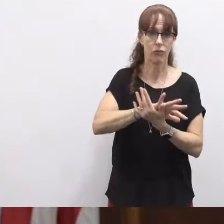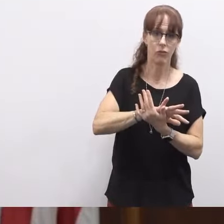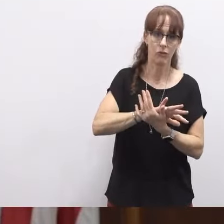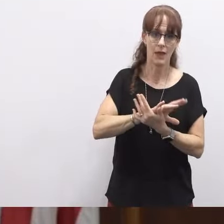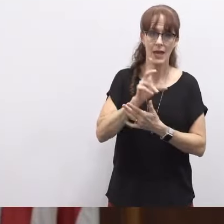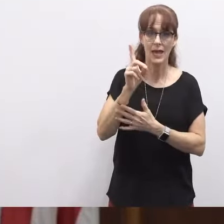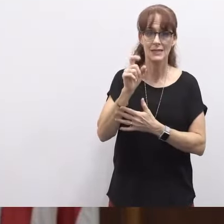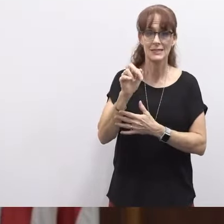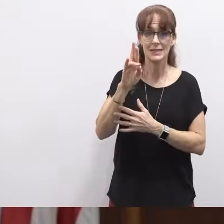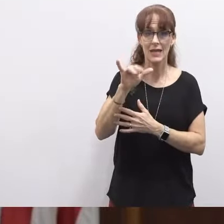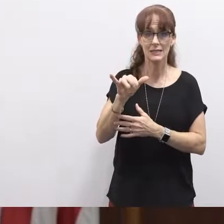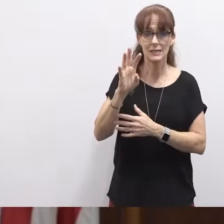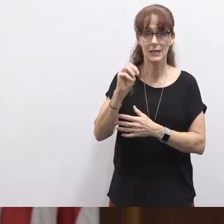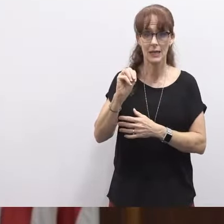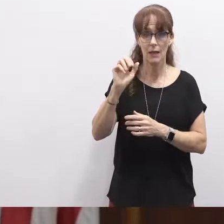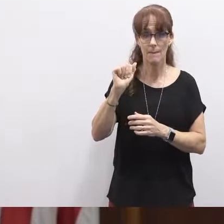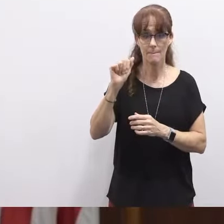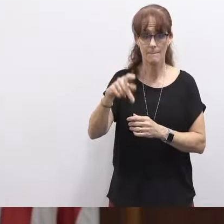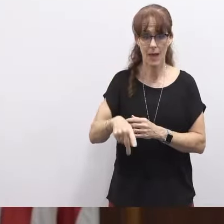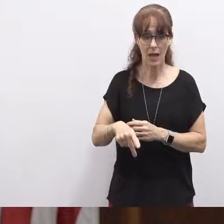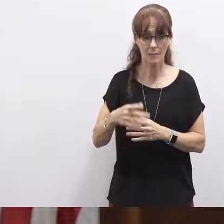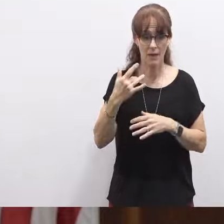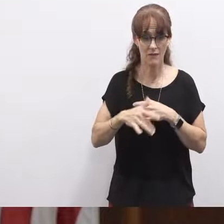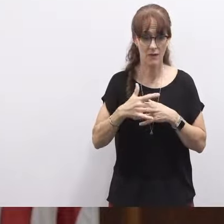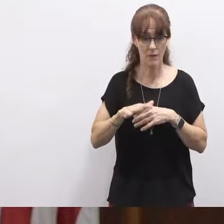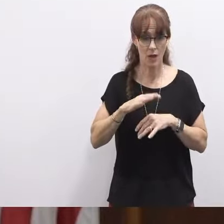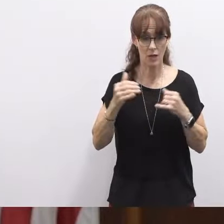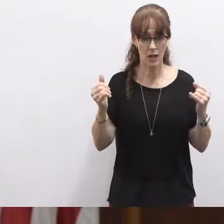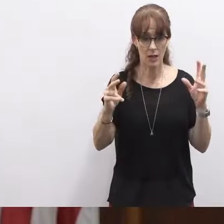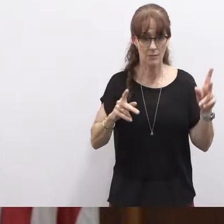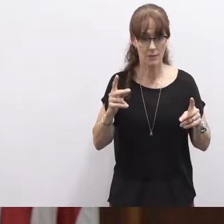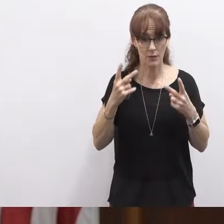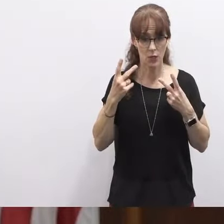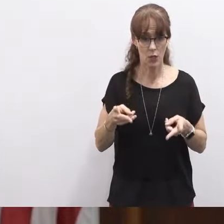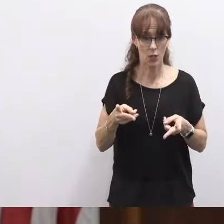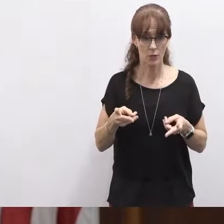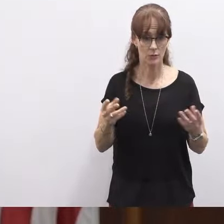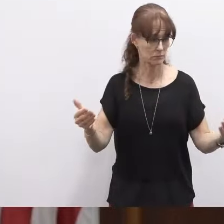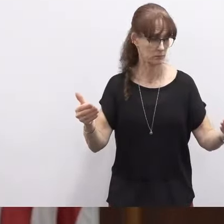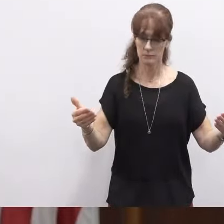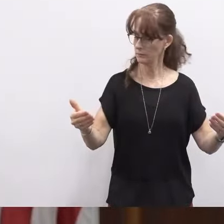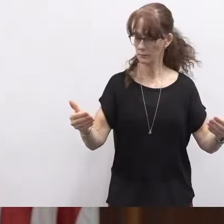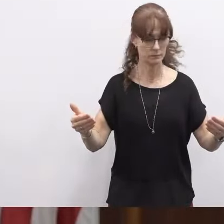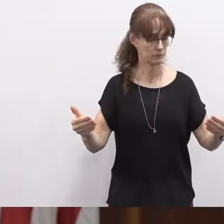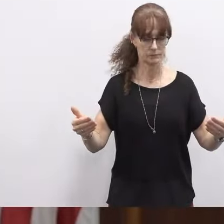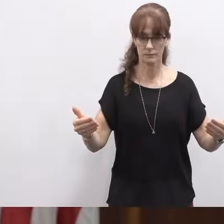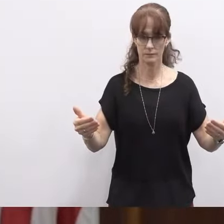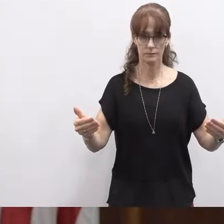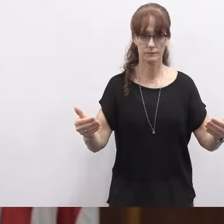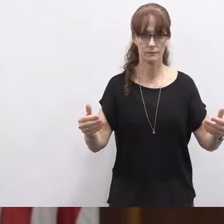Is a density map available online for people to look at while they're... Is It on a different page?